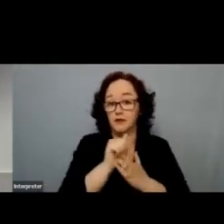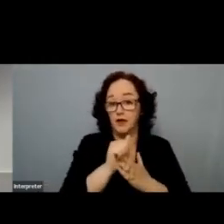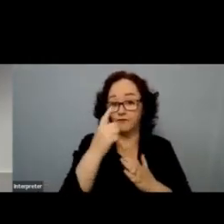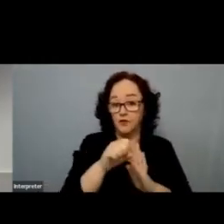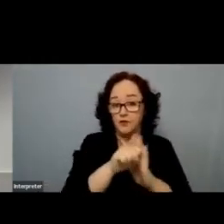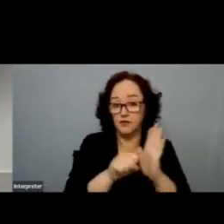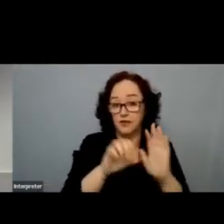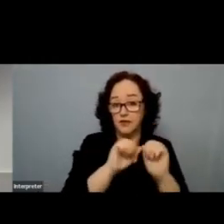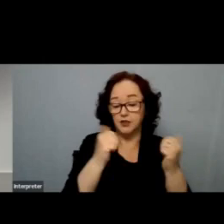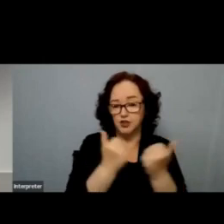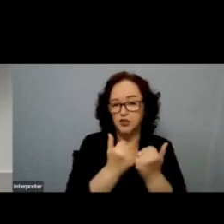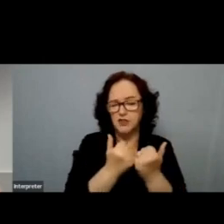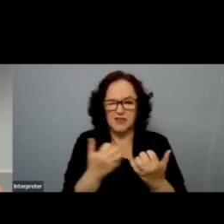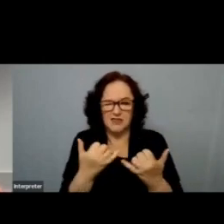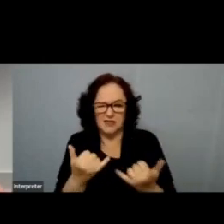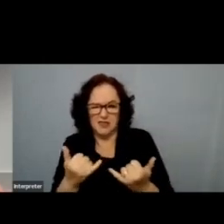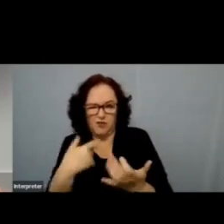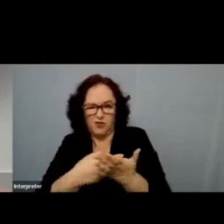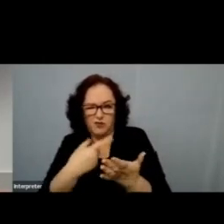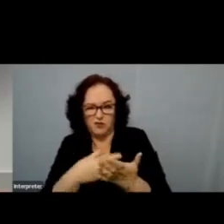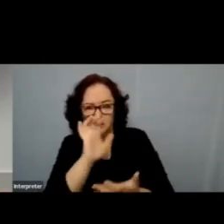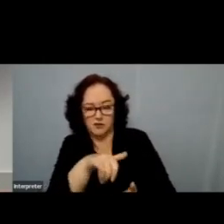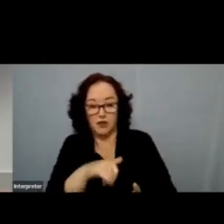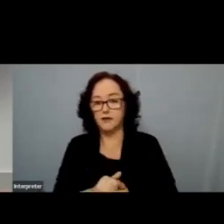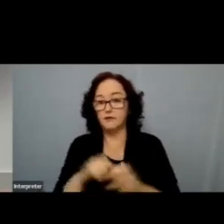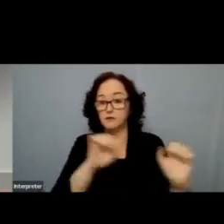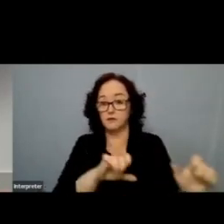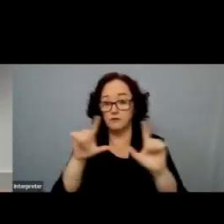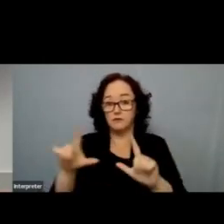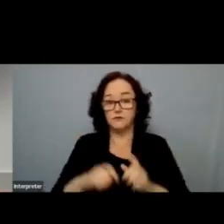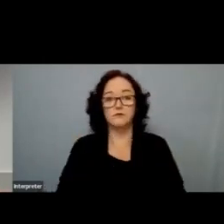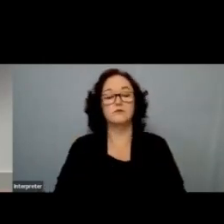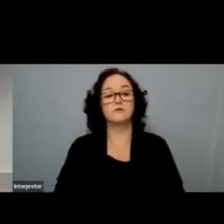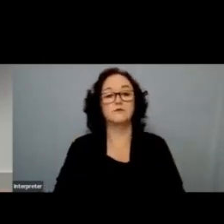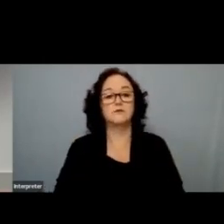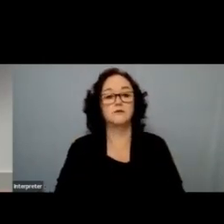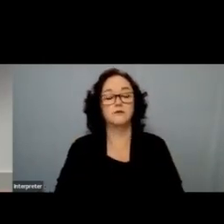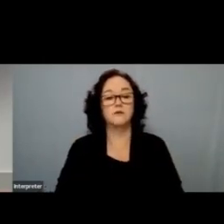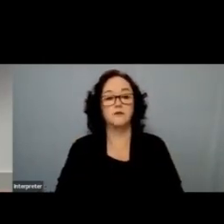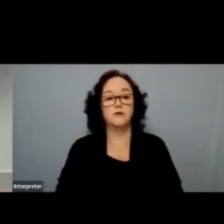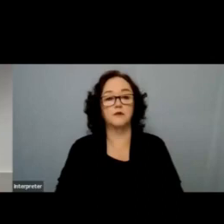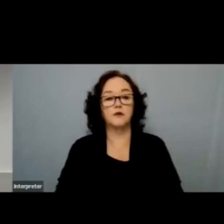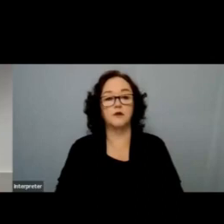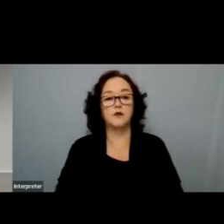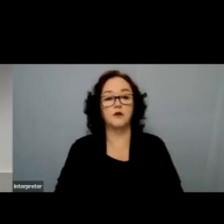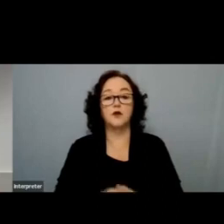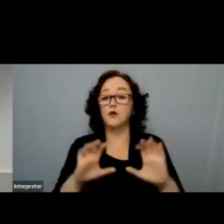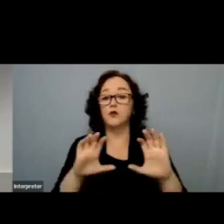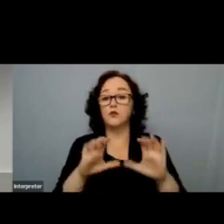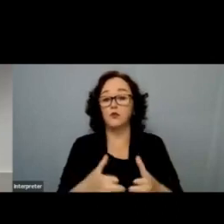here today to discuss next slide please. The group quickly decided that made it a lot of